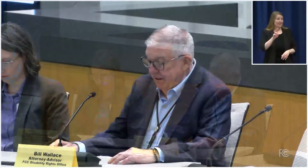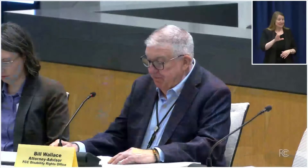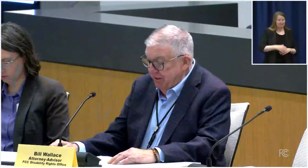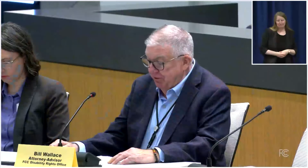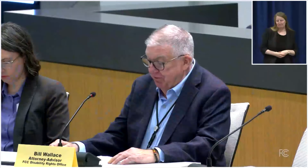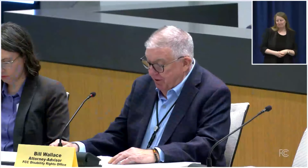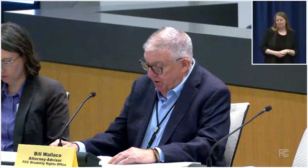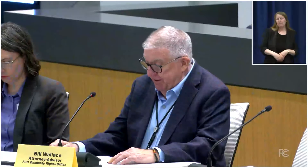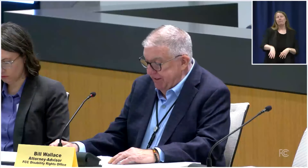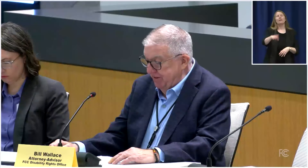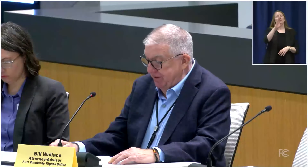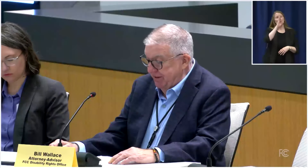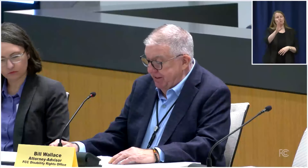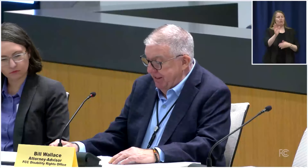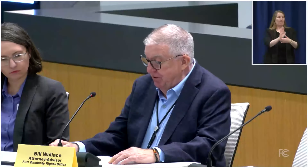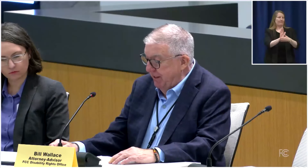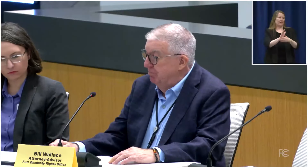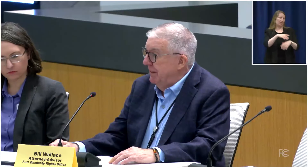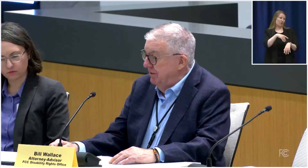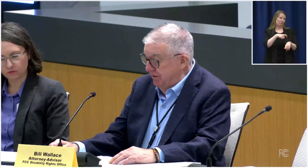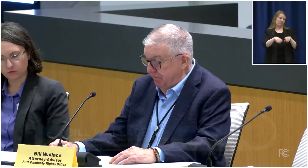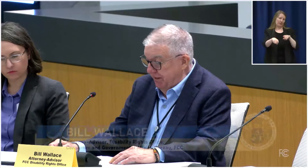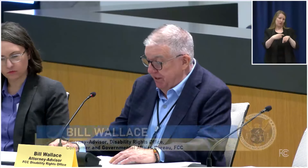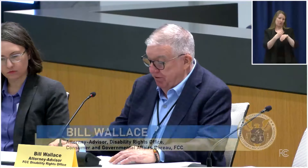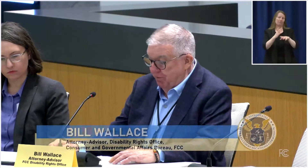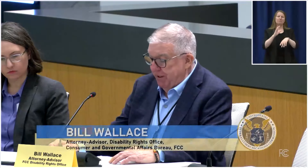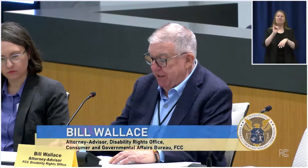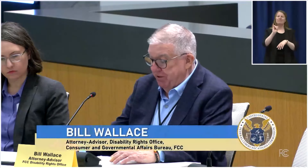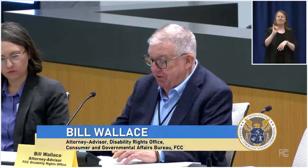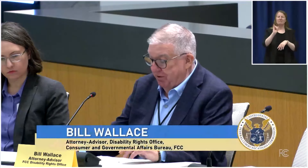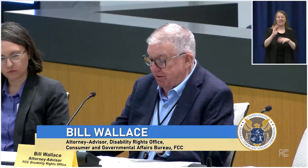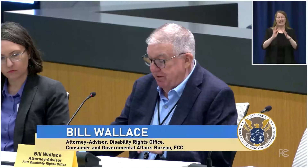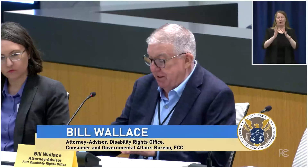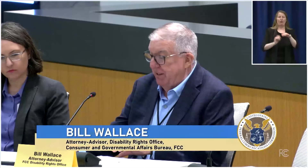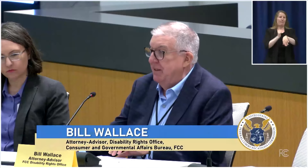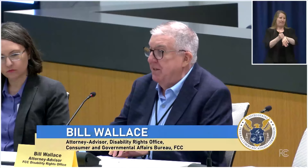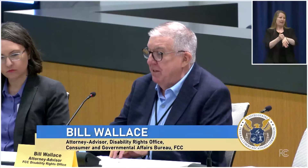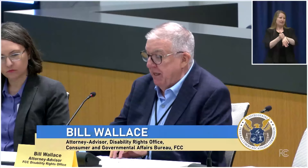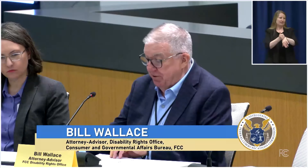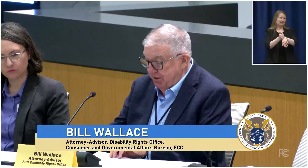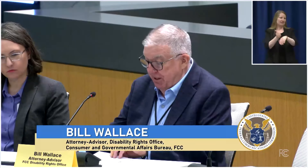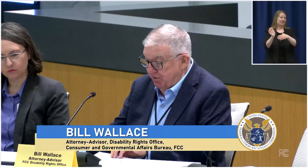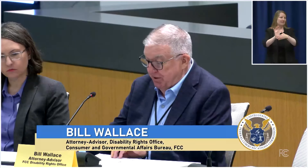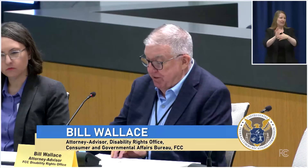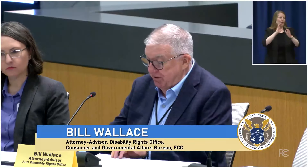CALLING CAN HELP REMOVE BARRIERS TO ACCESSING FEDERAL GOVERNMENT PROGRAMS AND SERVICES. I'M GOING TO GIVE YOU SOME